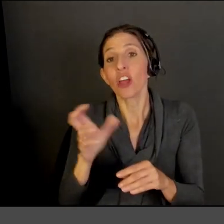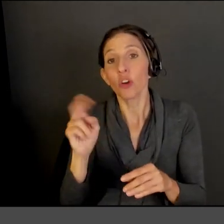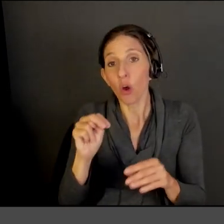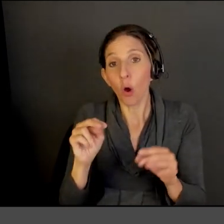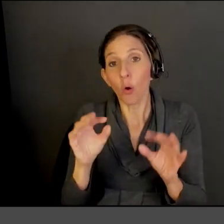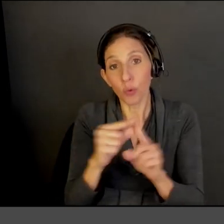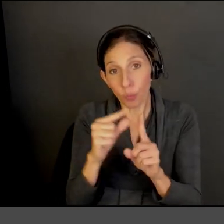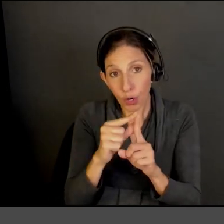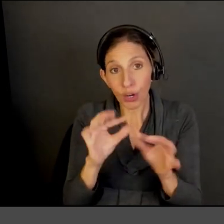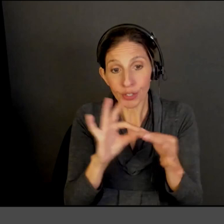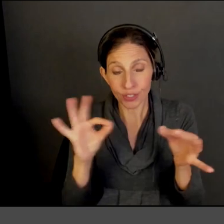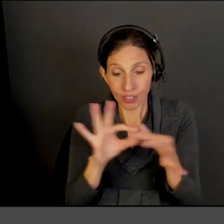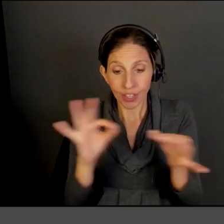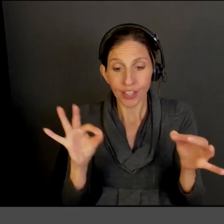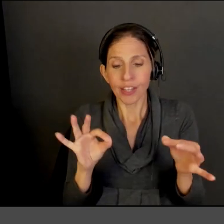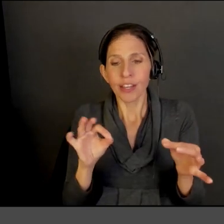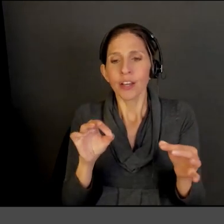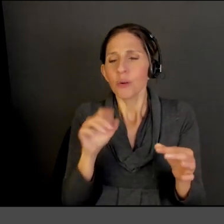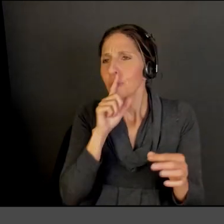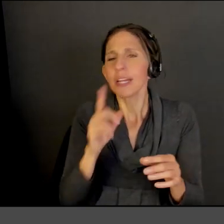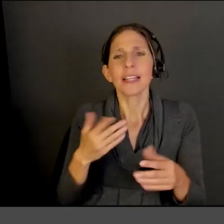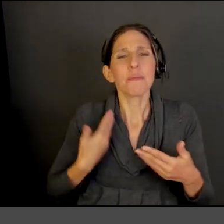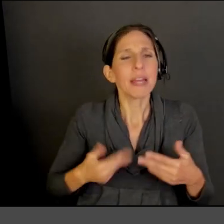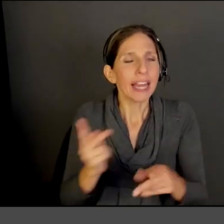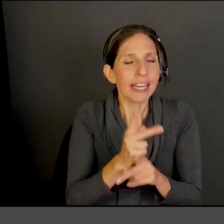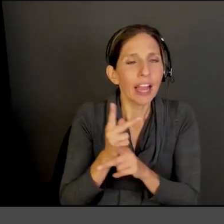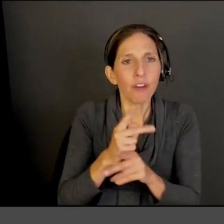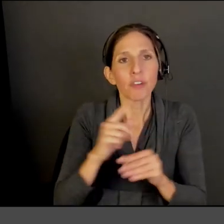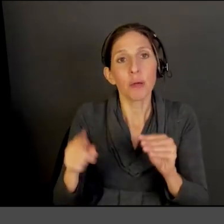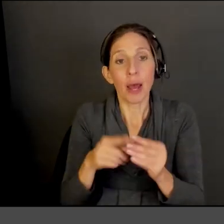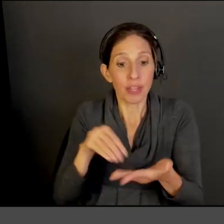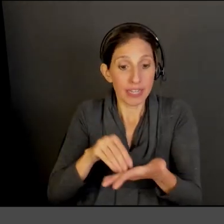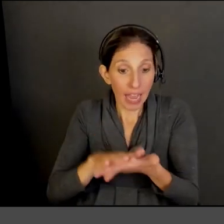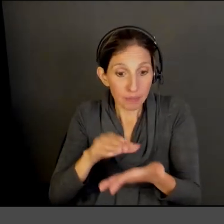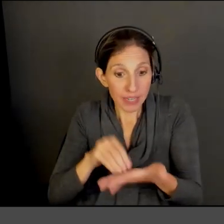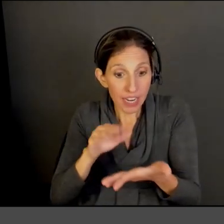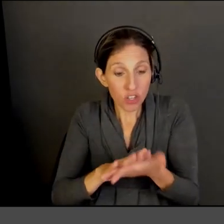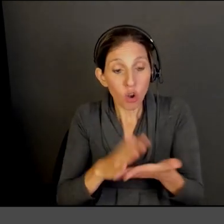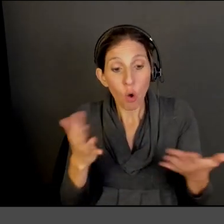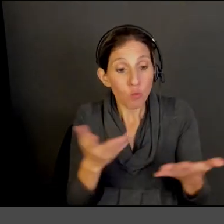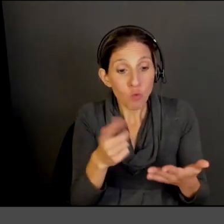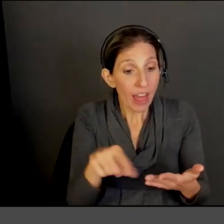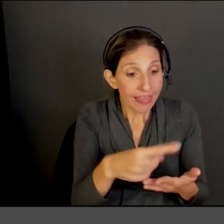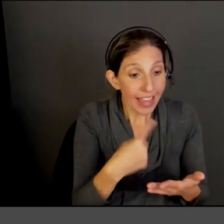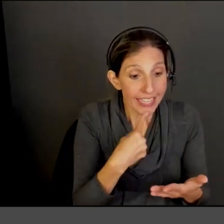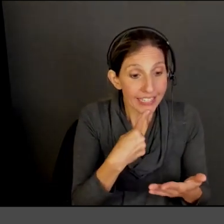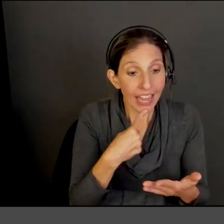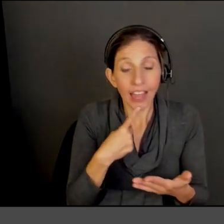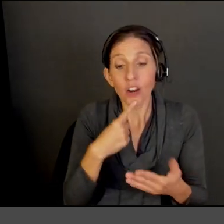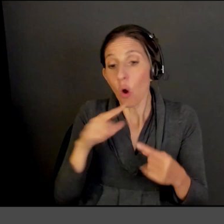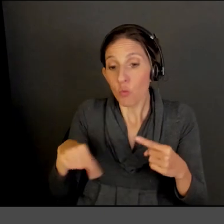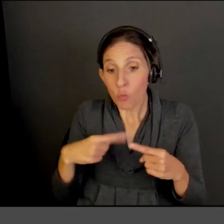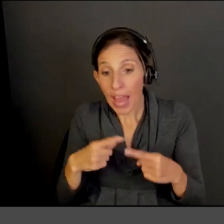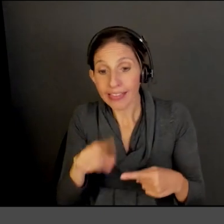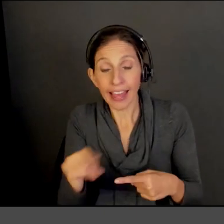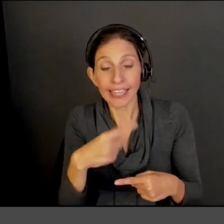OF WHAT THEY SAID WHEN THEY SAID IT, HOW THEY SAID IT, WHY THEY SAID IT AND WHAT THEY WERE, WHAT IT WAS DESIGNED TO DO.